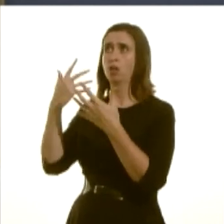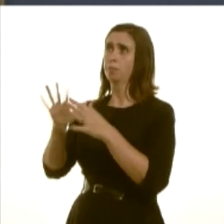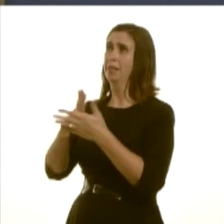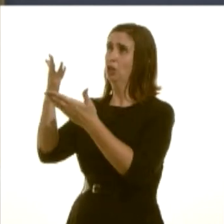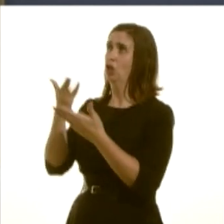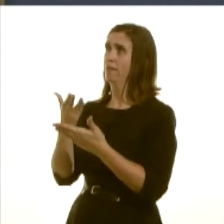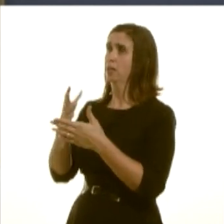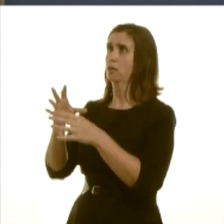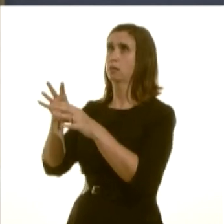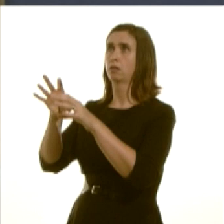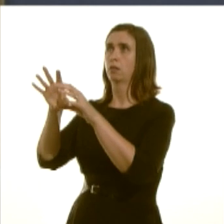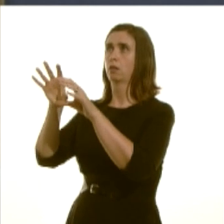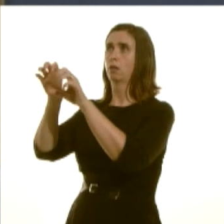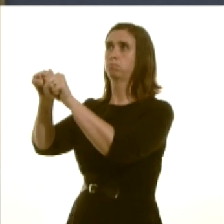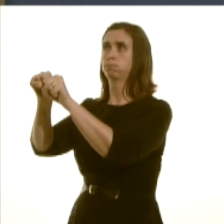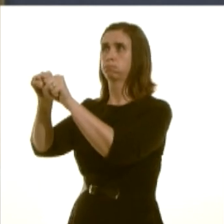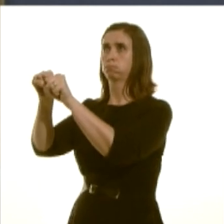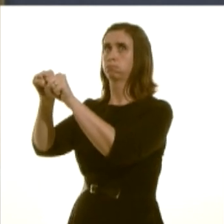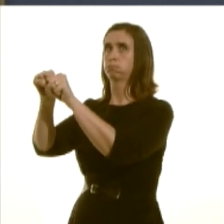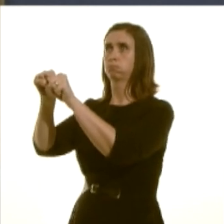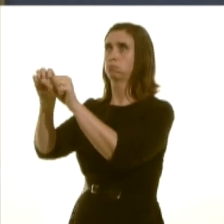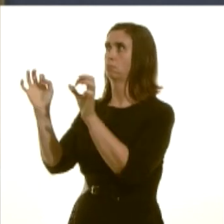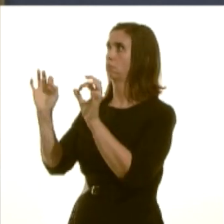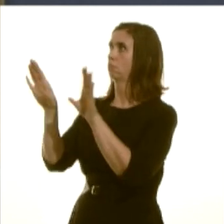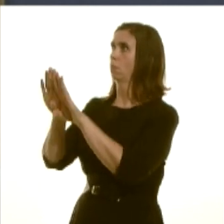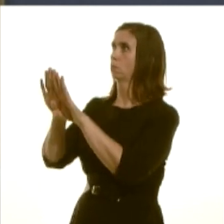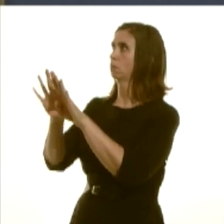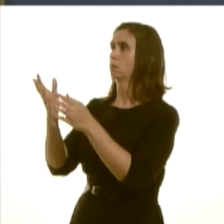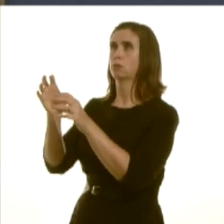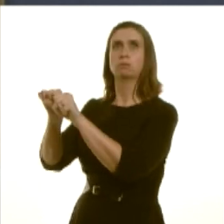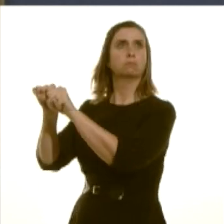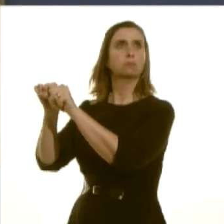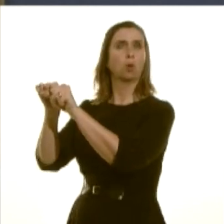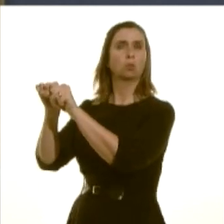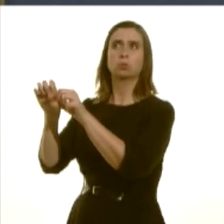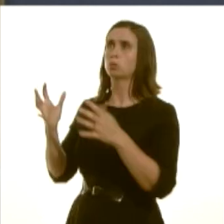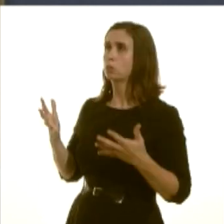provision was eventually found, but because of the time taken to do that, the deterioration